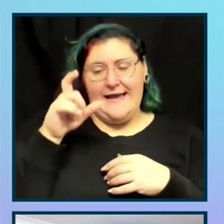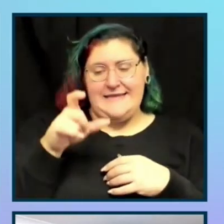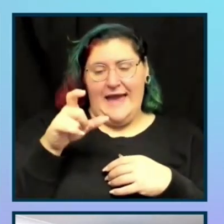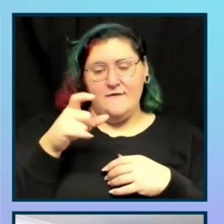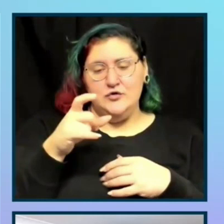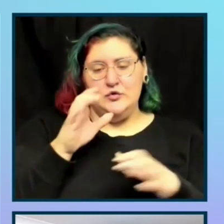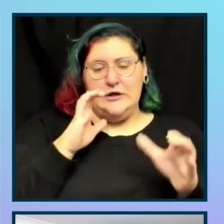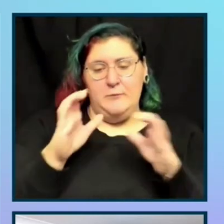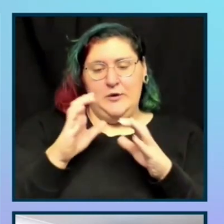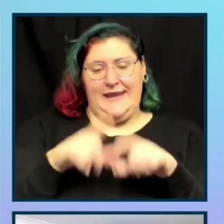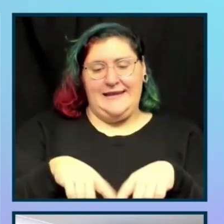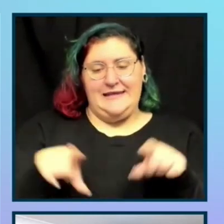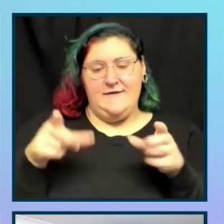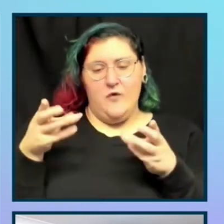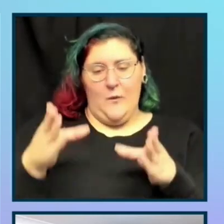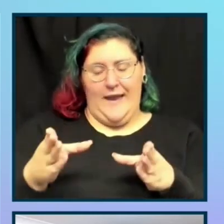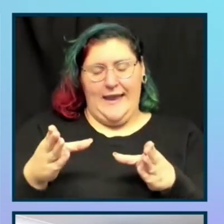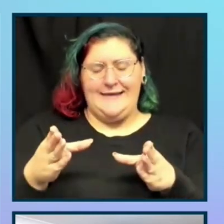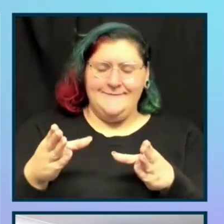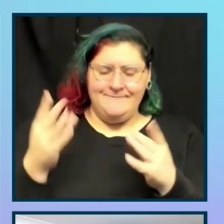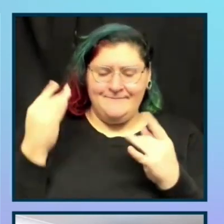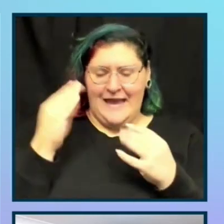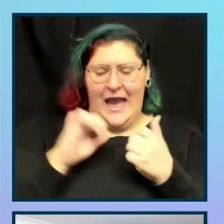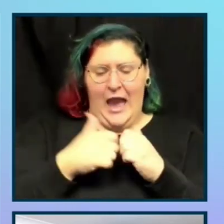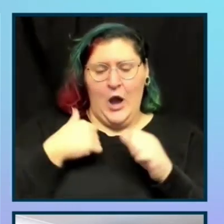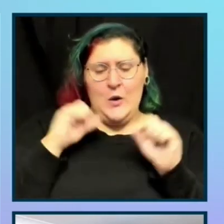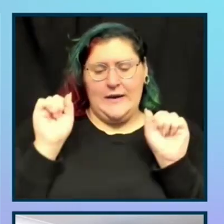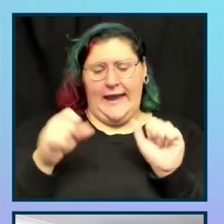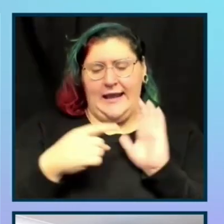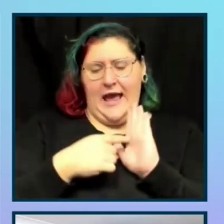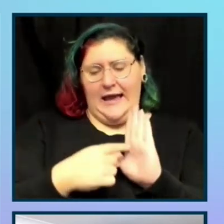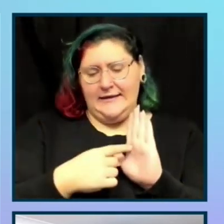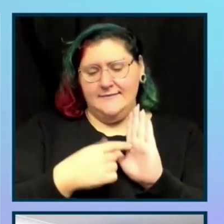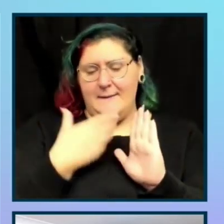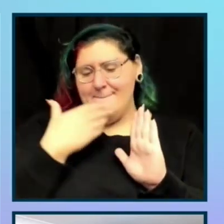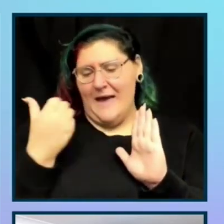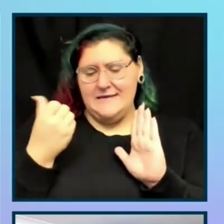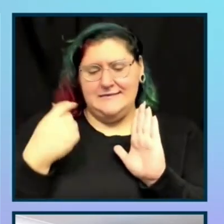I thought you know, how can I best convey this? And I was like ah, fine.